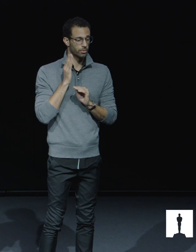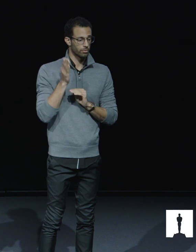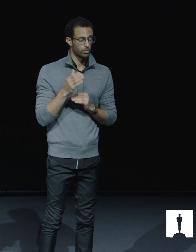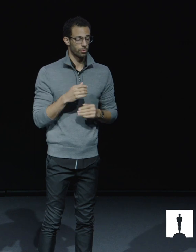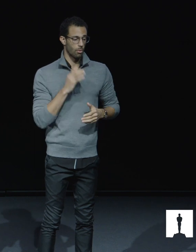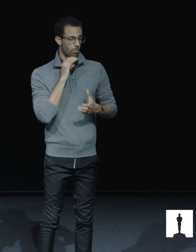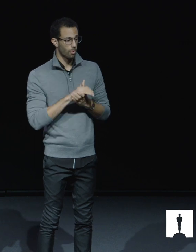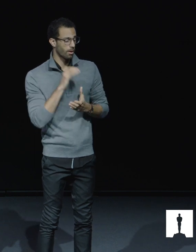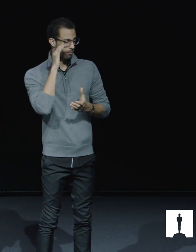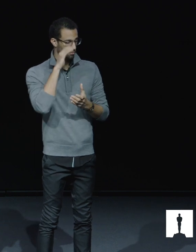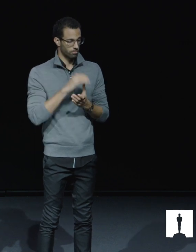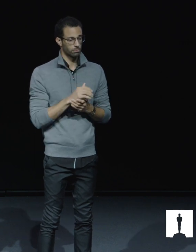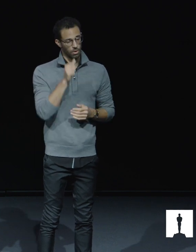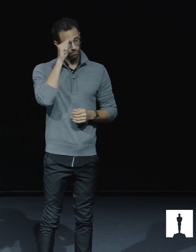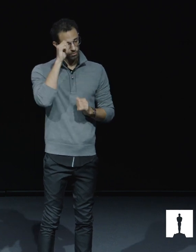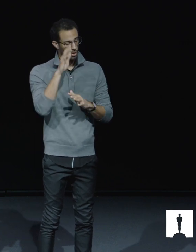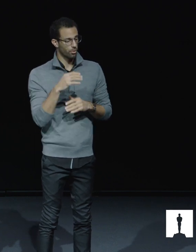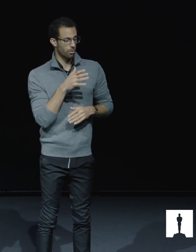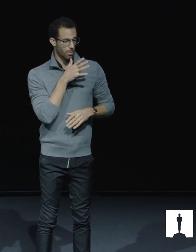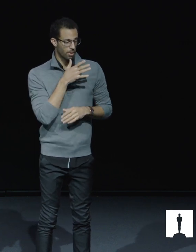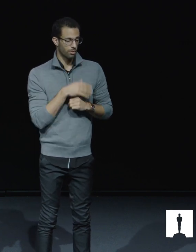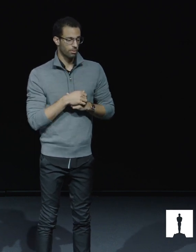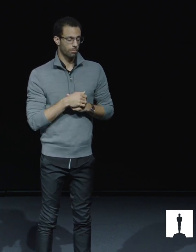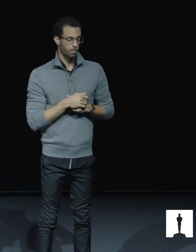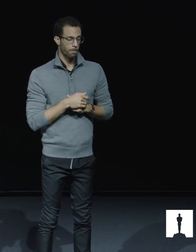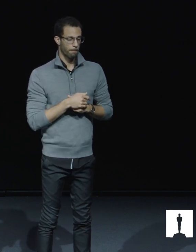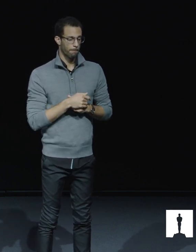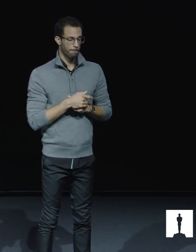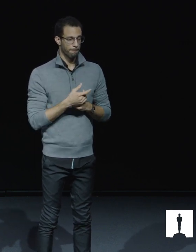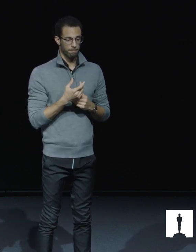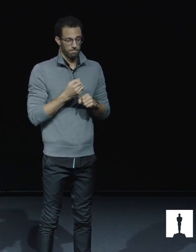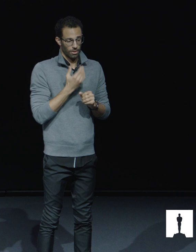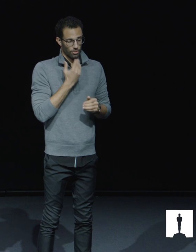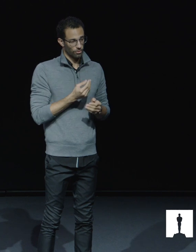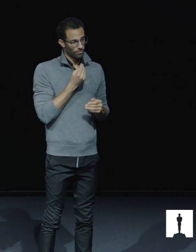make a good omelet. I'm still more interested about Black life on the streets than on a